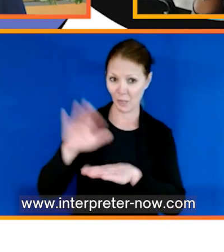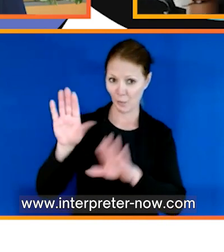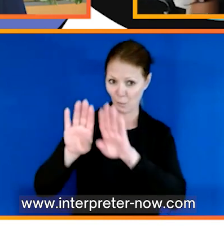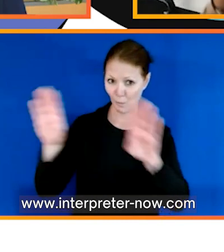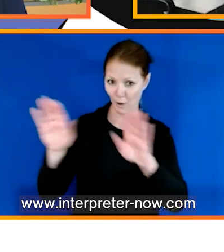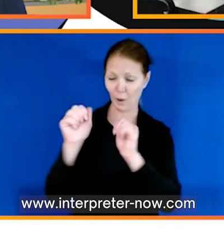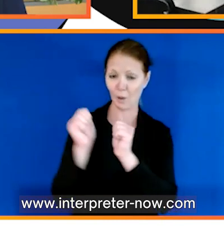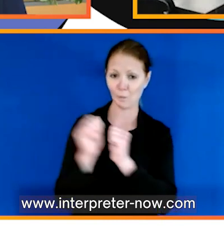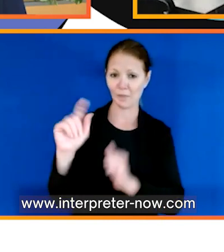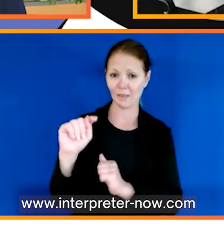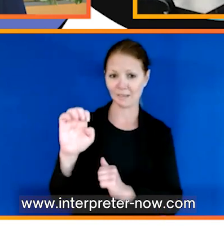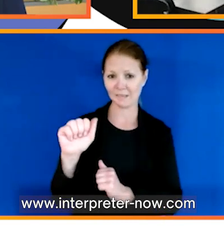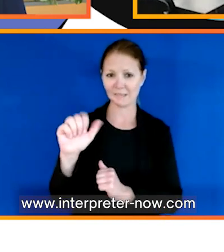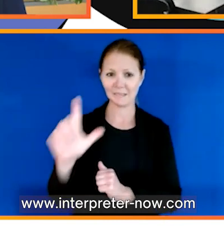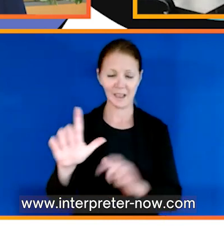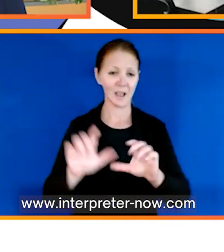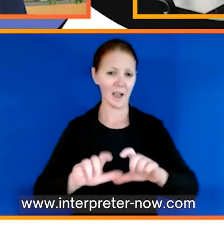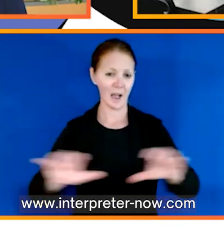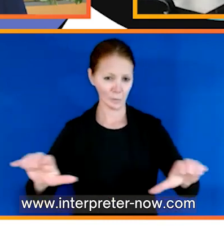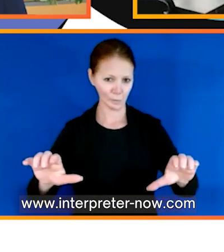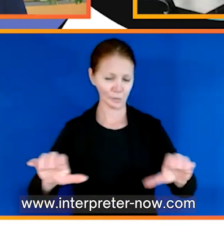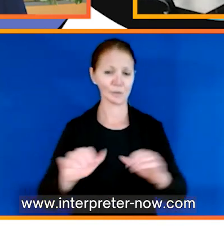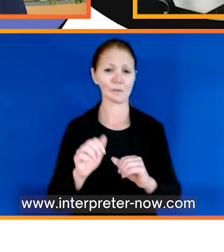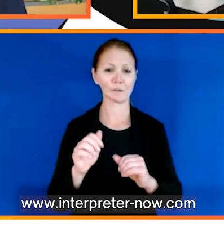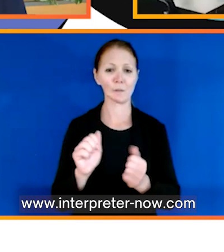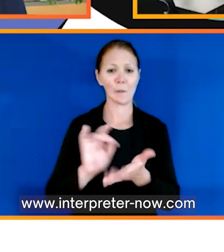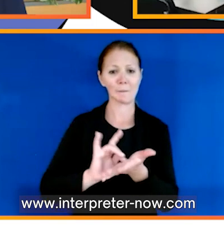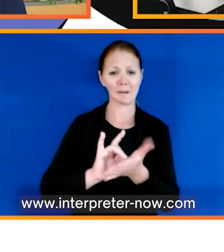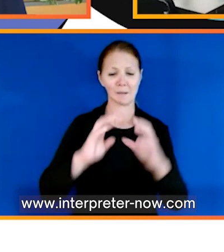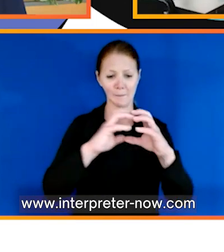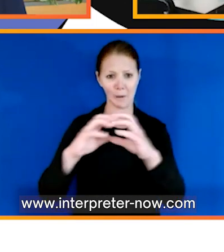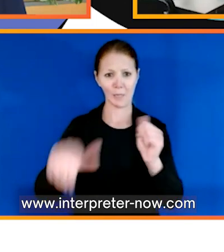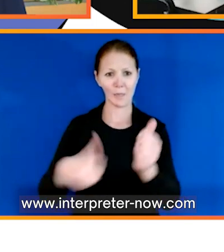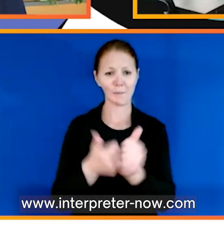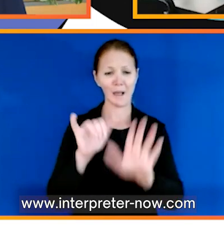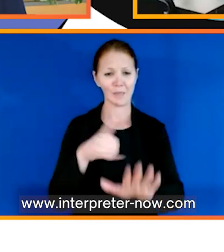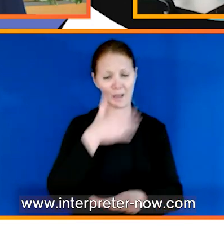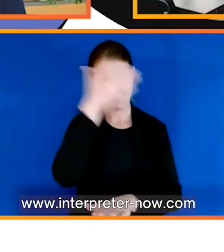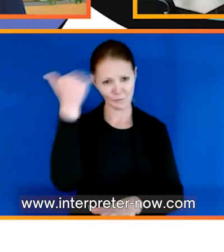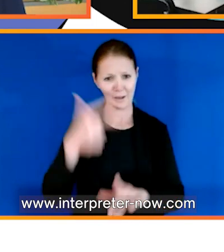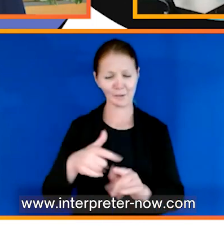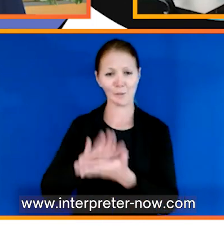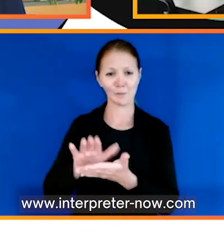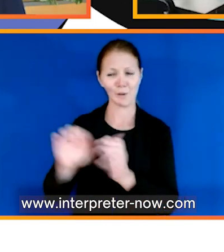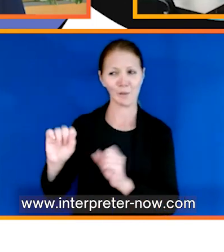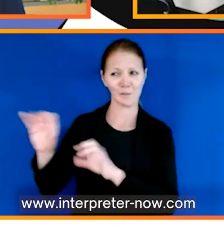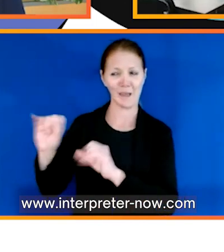air plants on the wall, with a teal couch with some medicine bowls on the back that